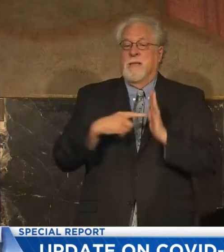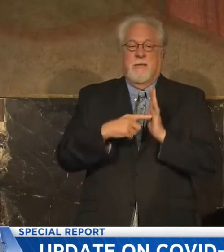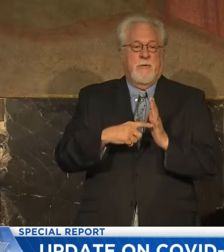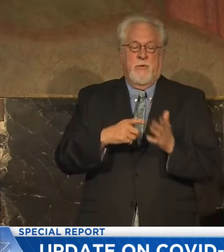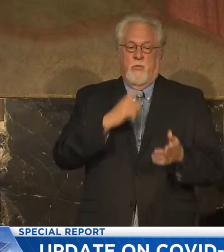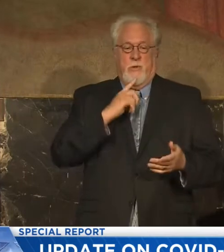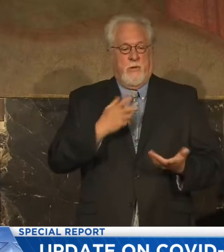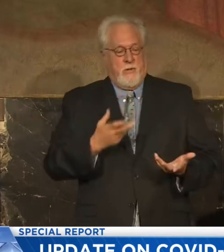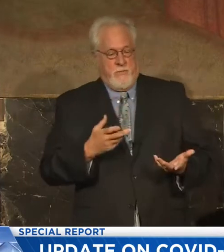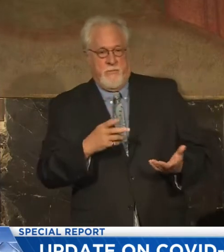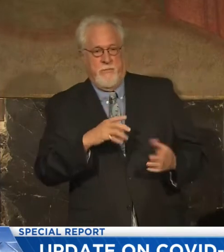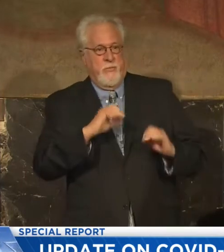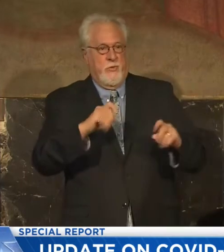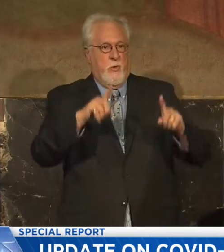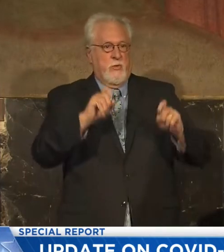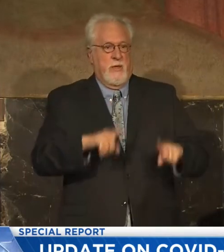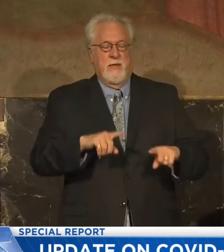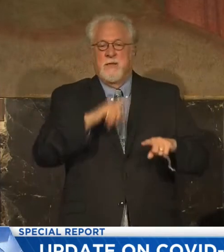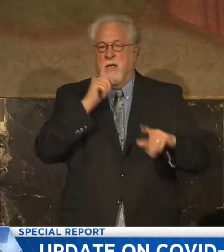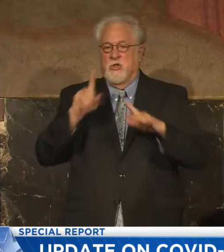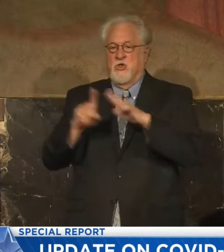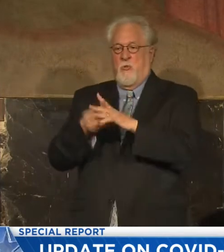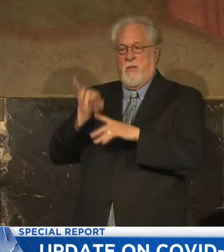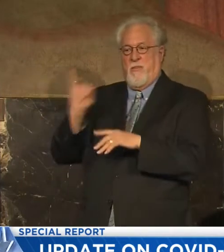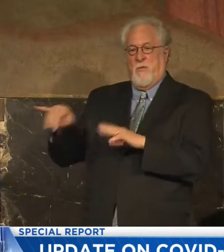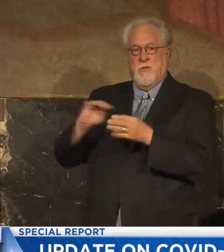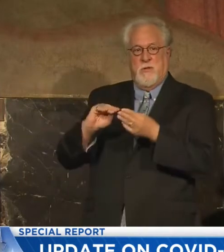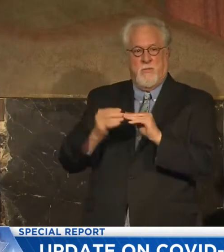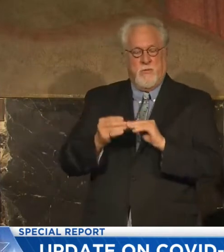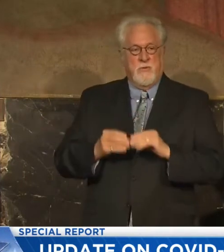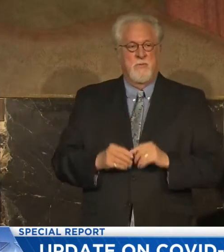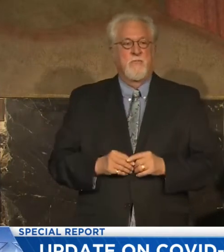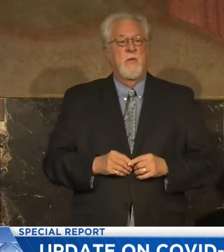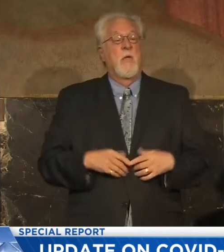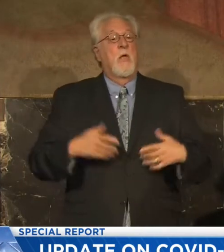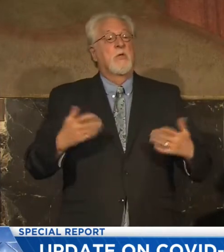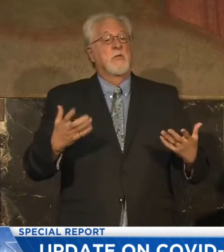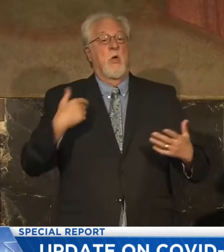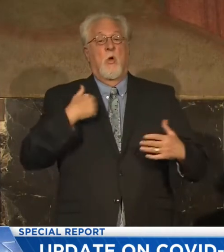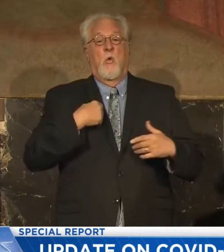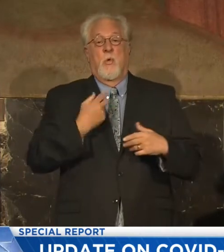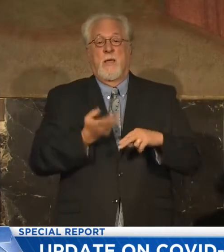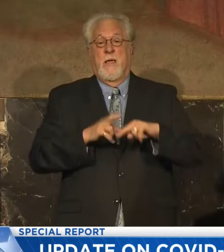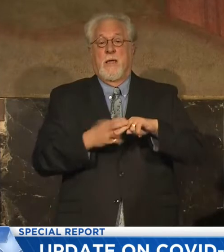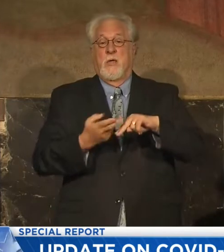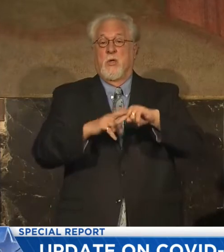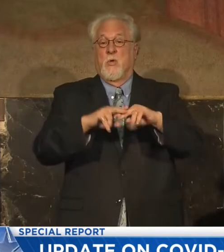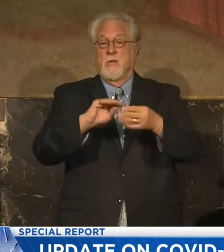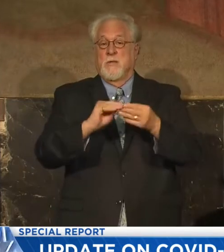THAT SOMEWHERE BETWEEN 25 AND 35% OF PEOPLE WITH COVID ARE